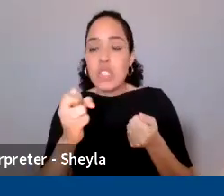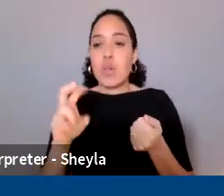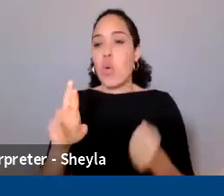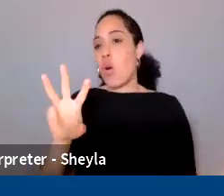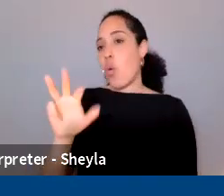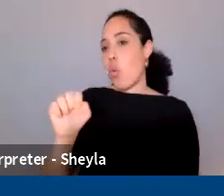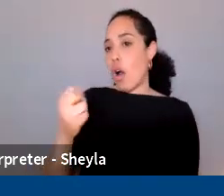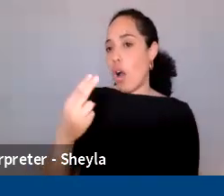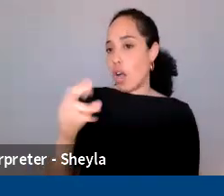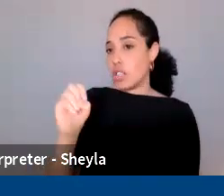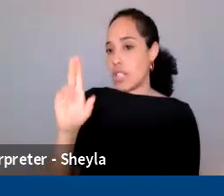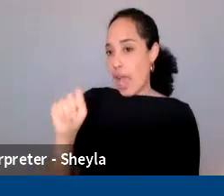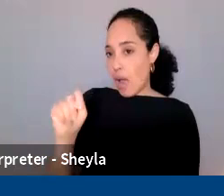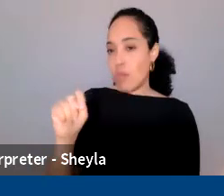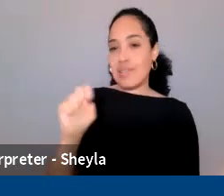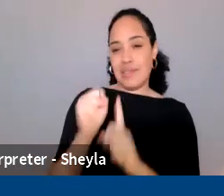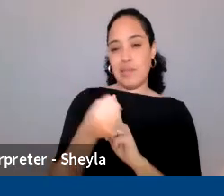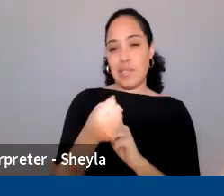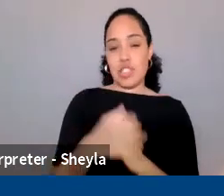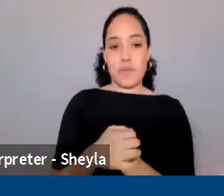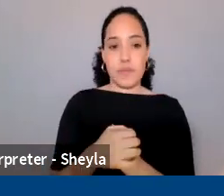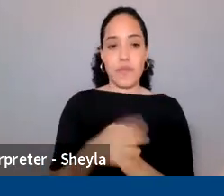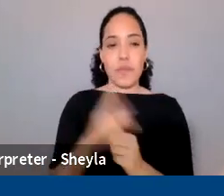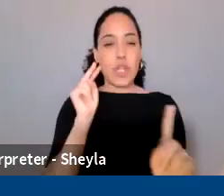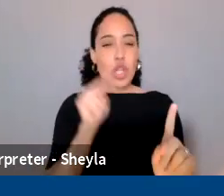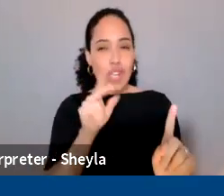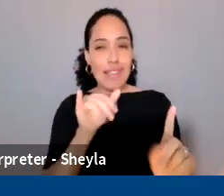and just really looking at that safety and that infrastructure on national forest system lands